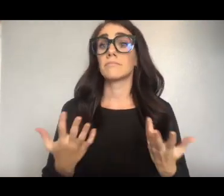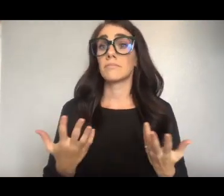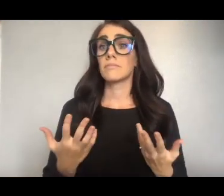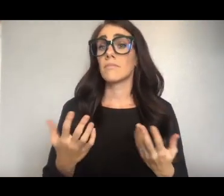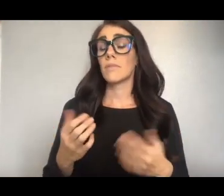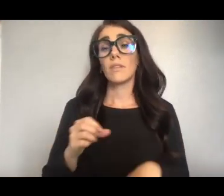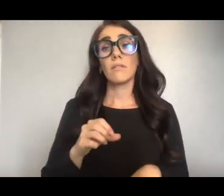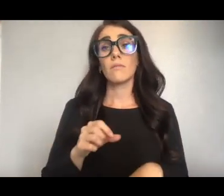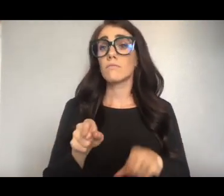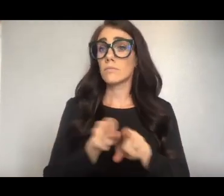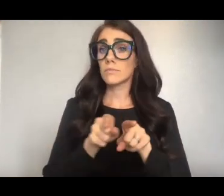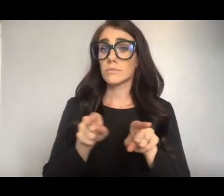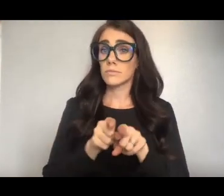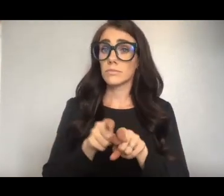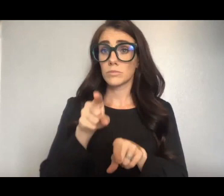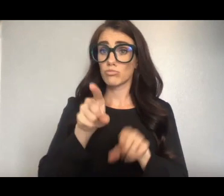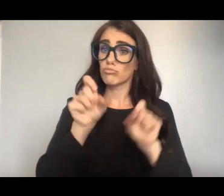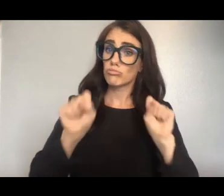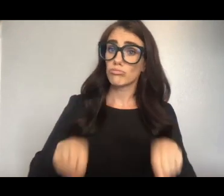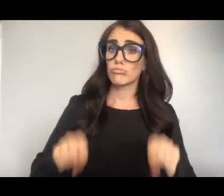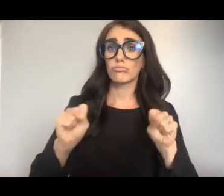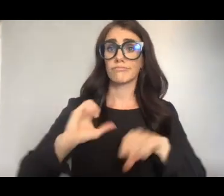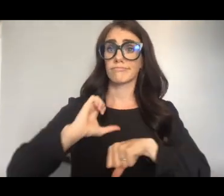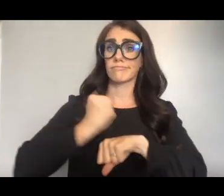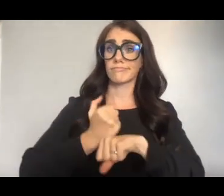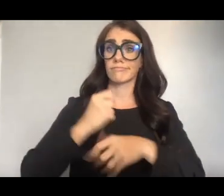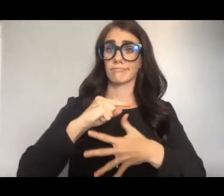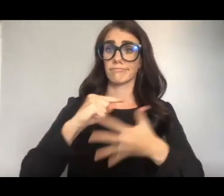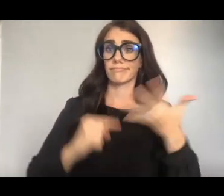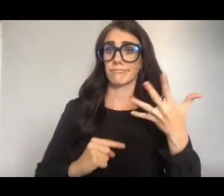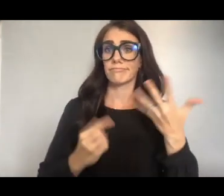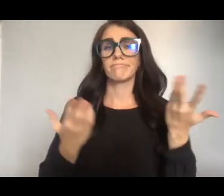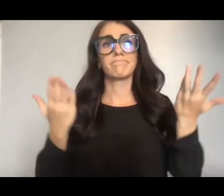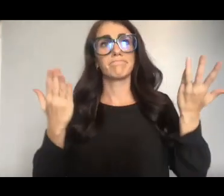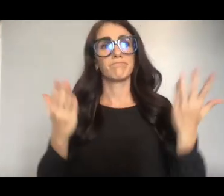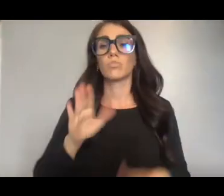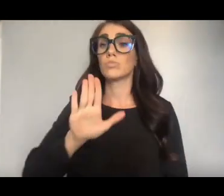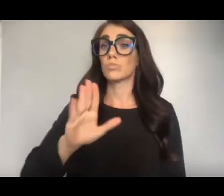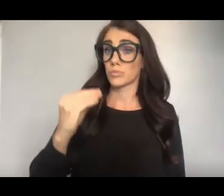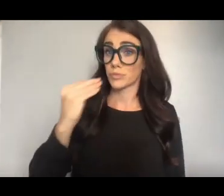the list. You could also use listing to set up a